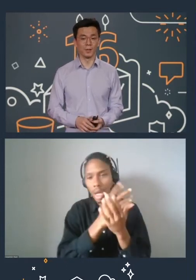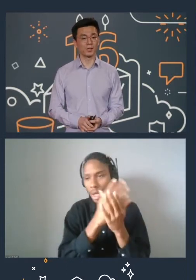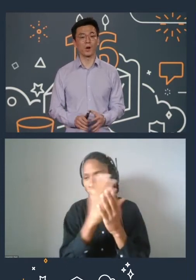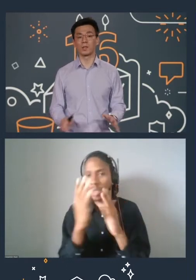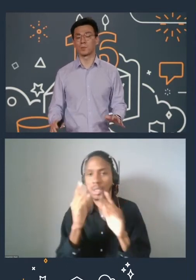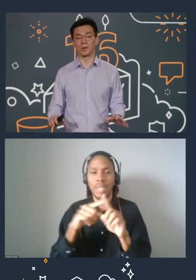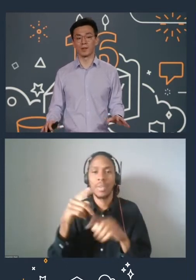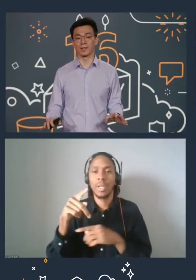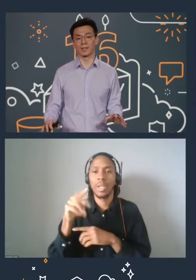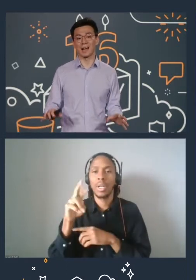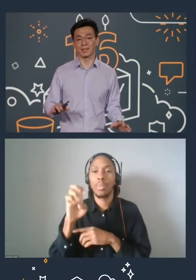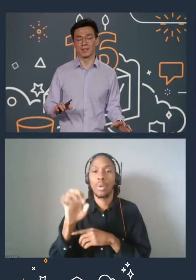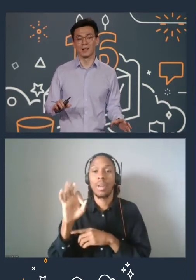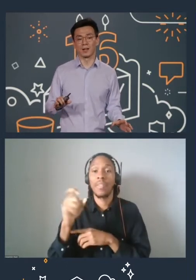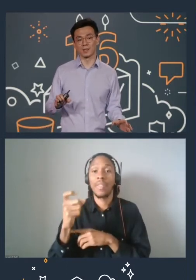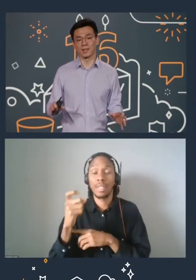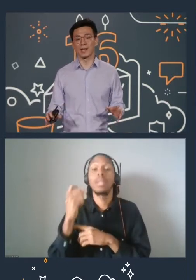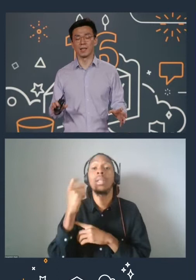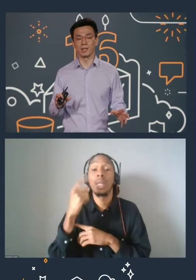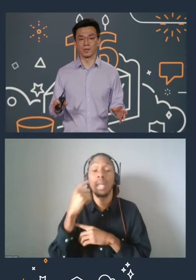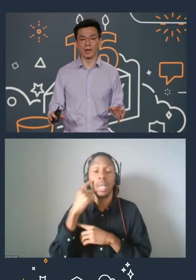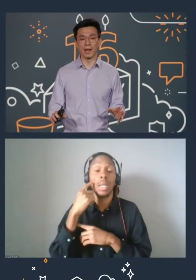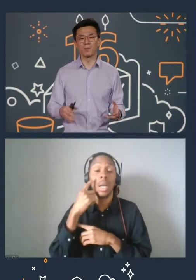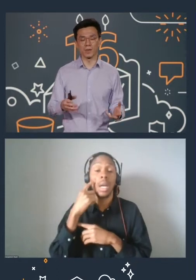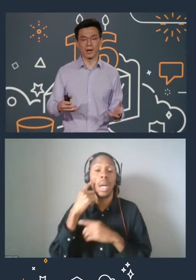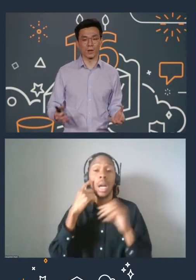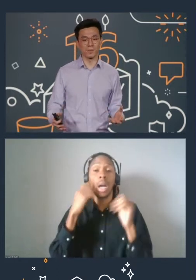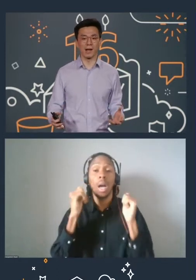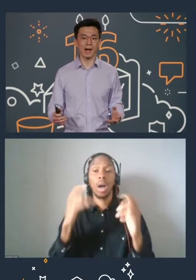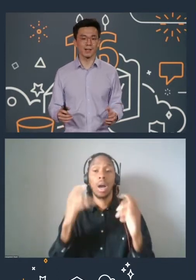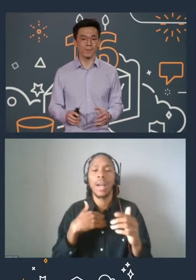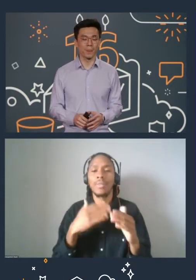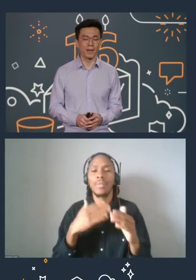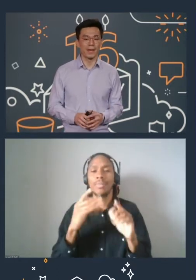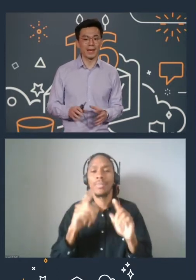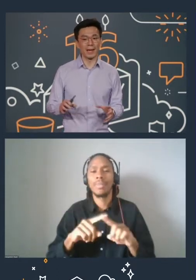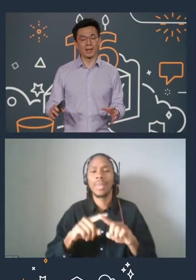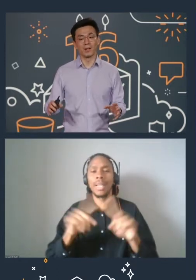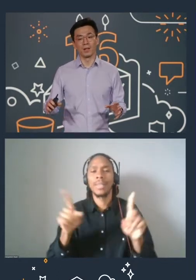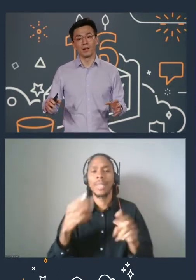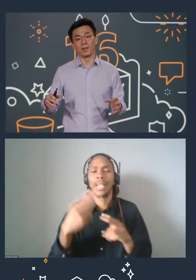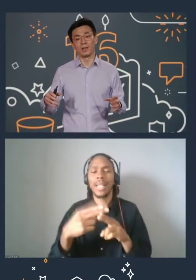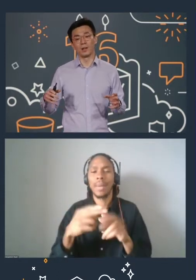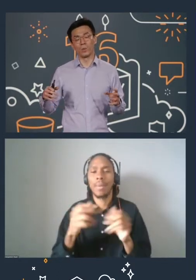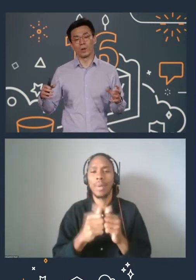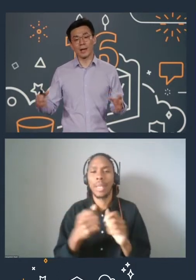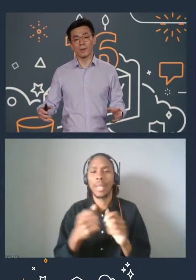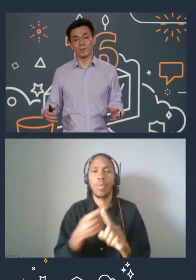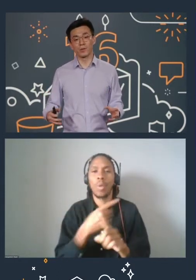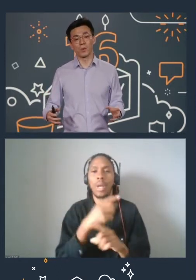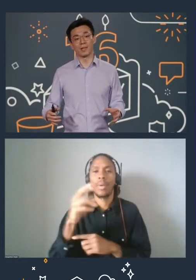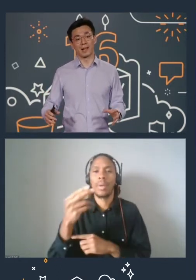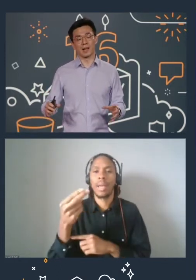because all these prefixes has a slightly different name, with that random hash. And what that means for you is that